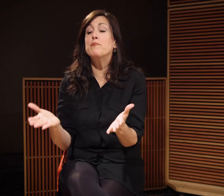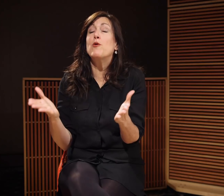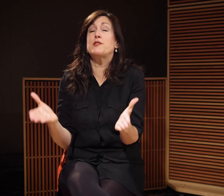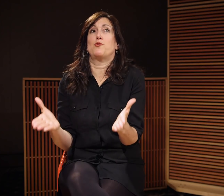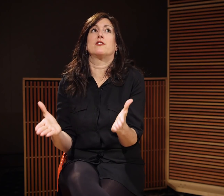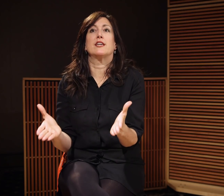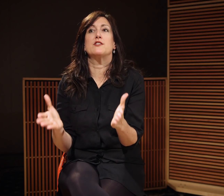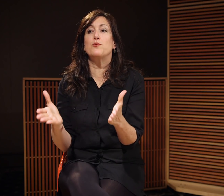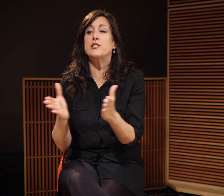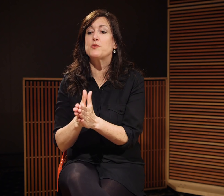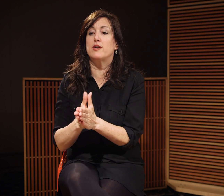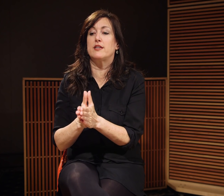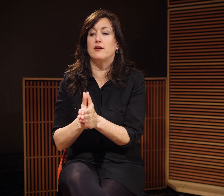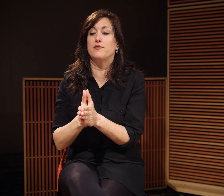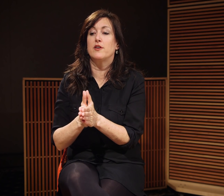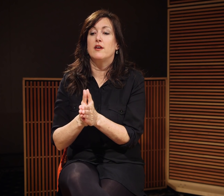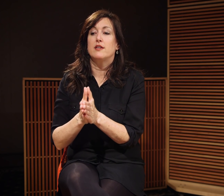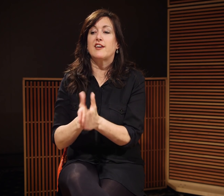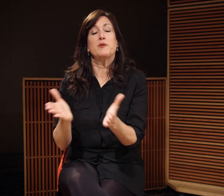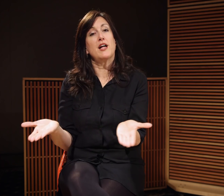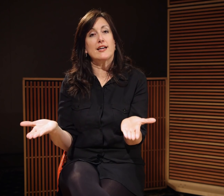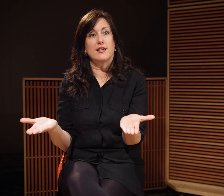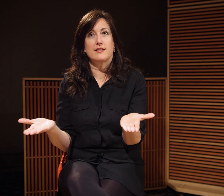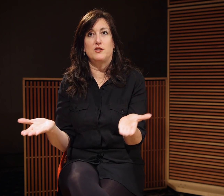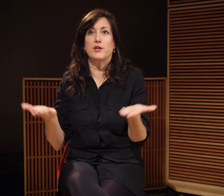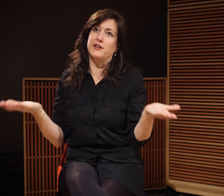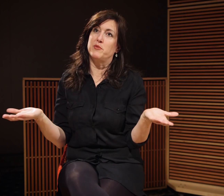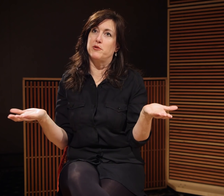And the most important thing is we just want to give deaf people access to what hearing people